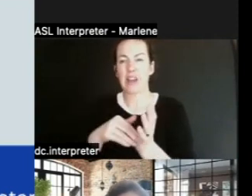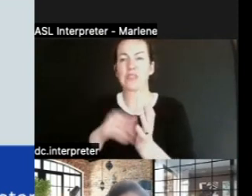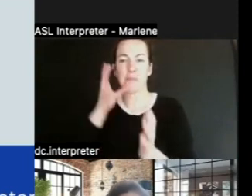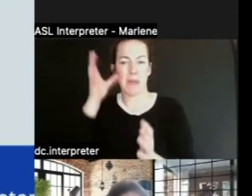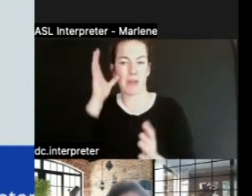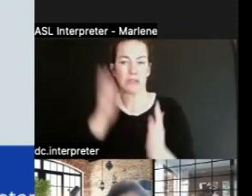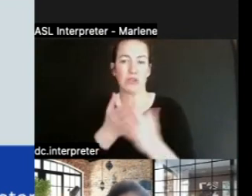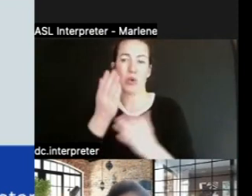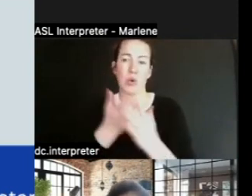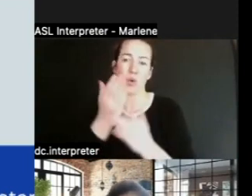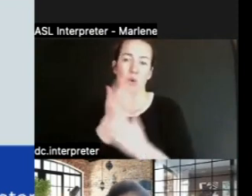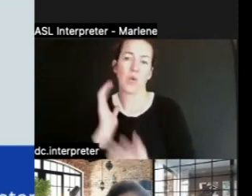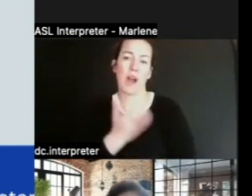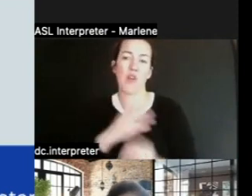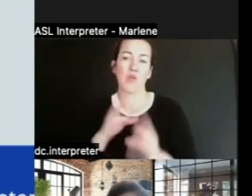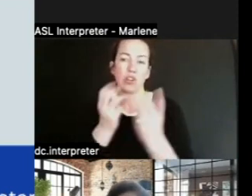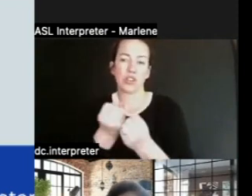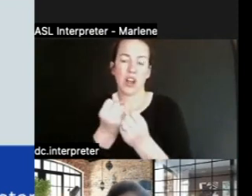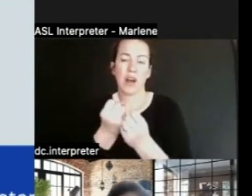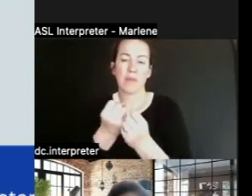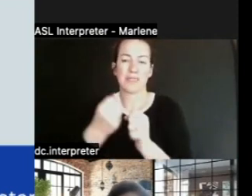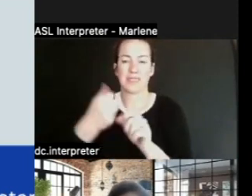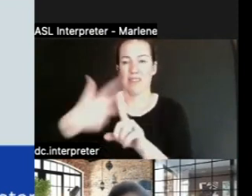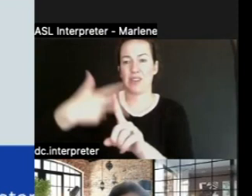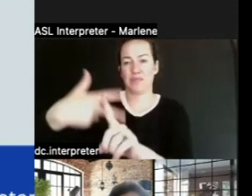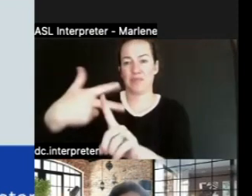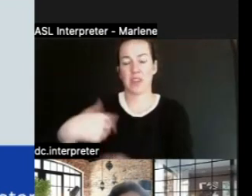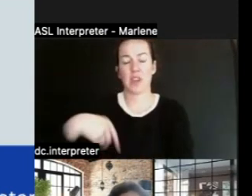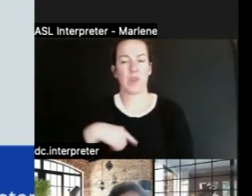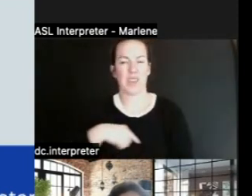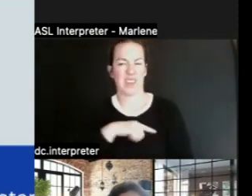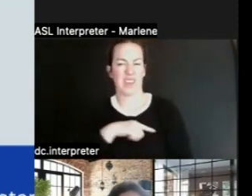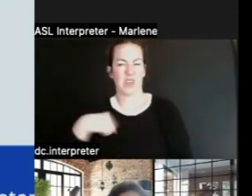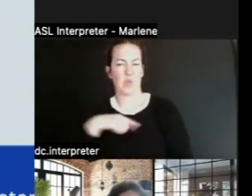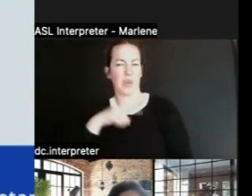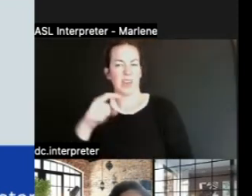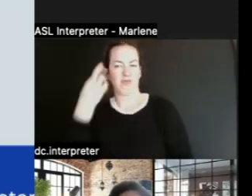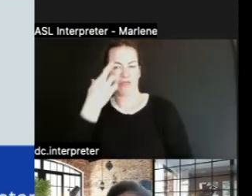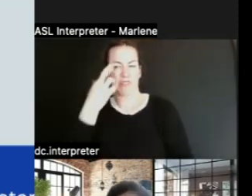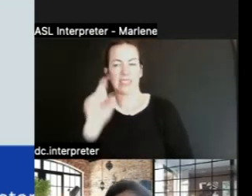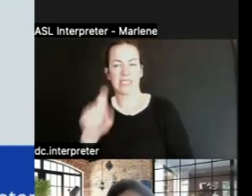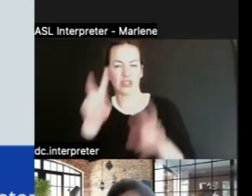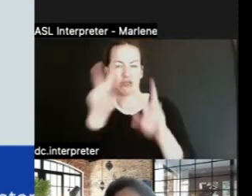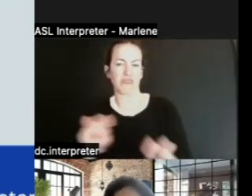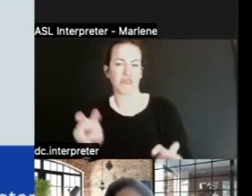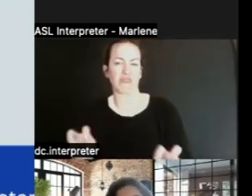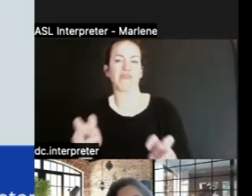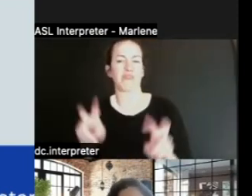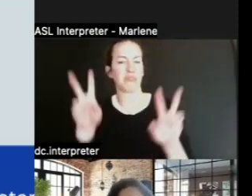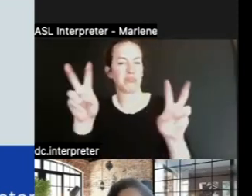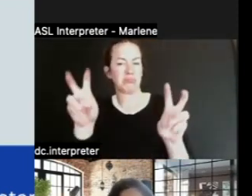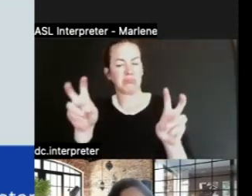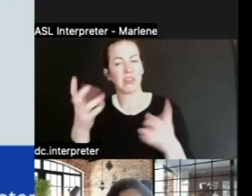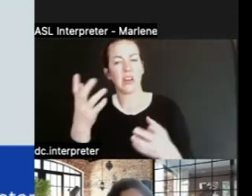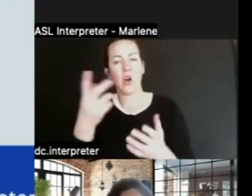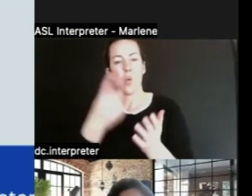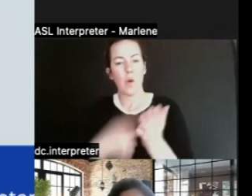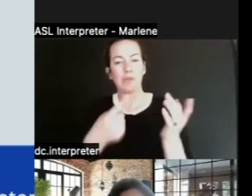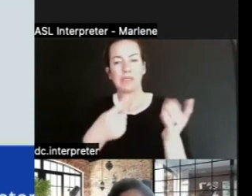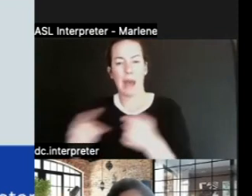we noticed that we needed to take an assessment, so to speak of what was happening to our families